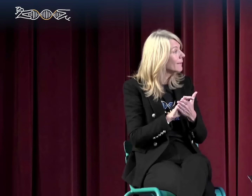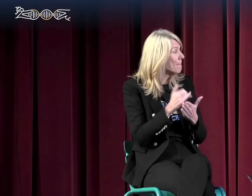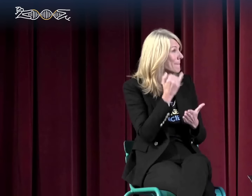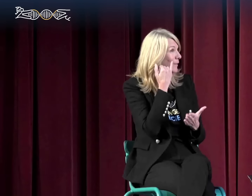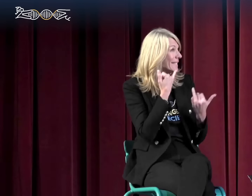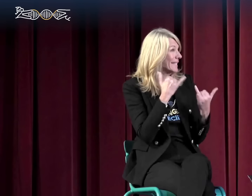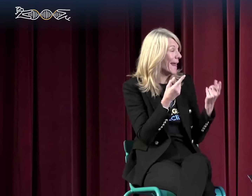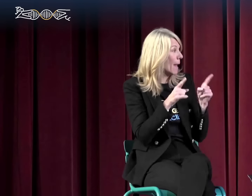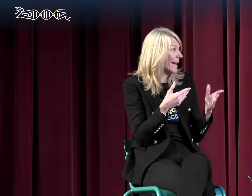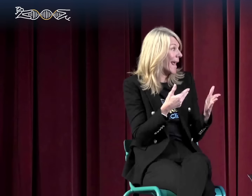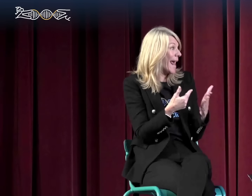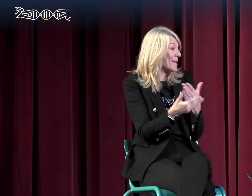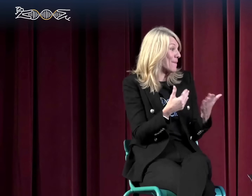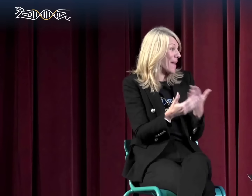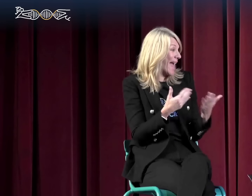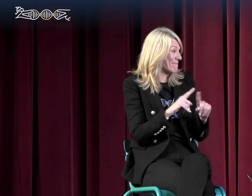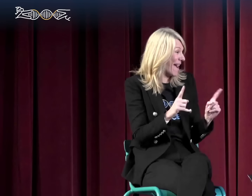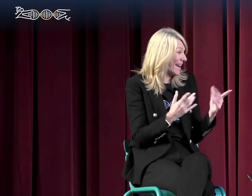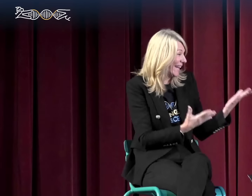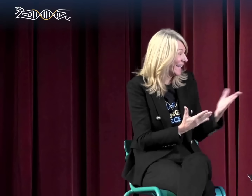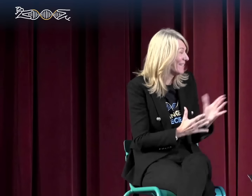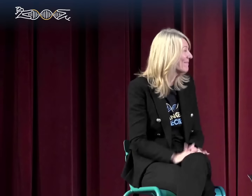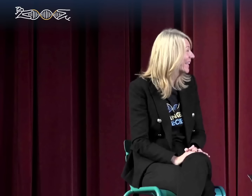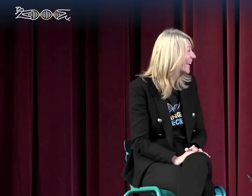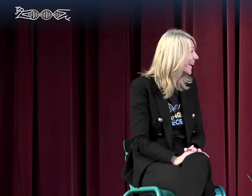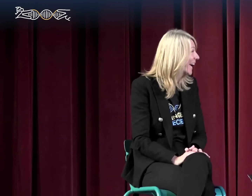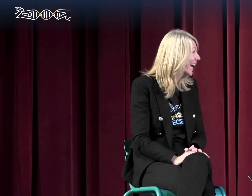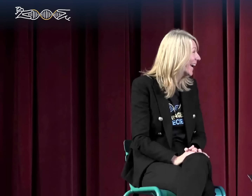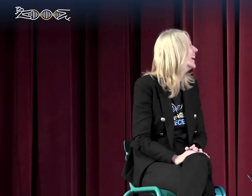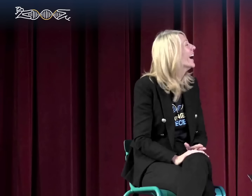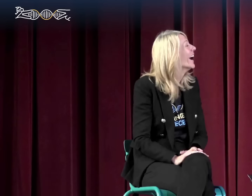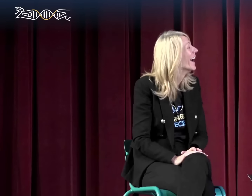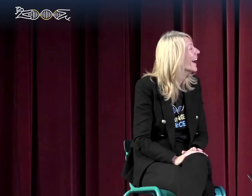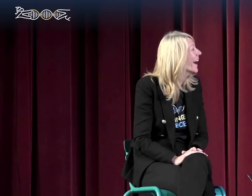preventing Deaf marriages? I assume it happened anyway but do you know?